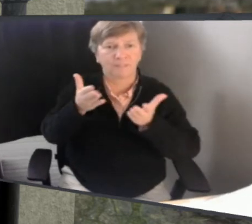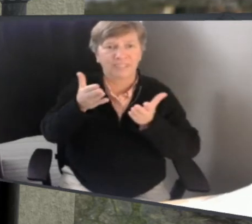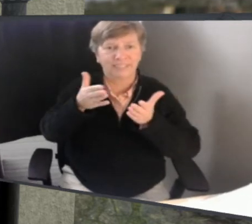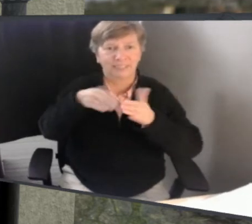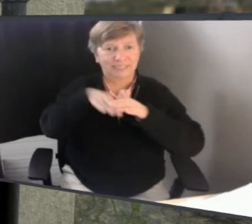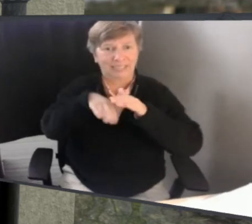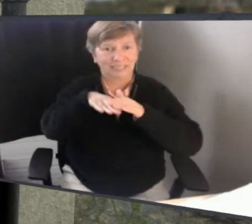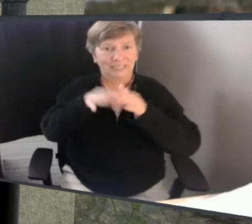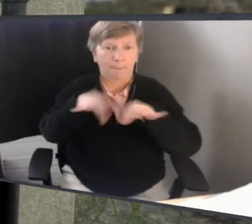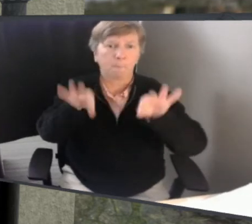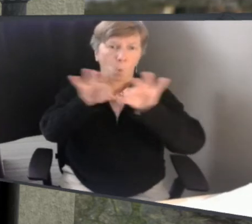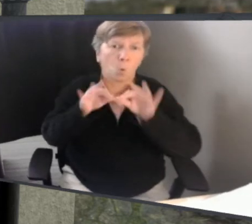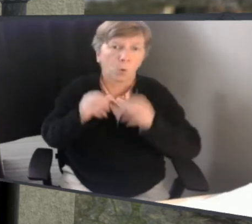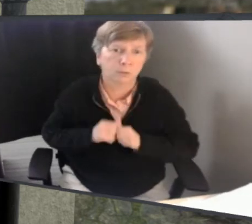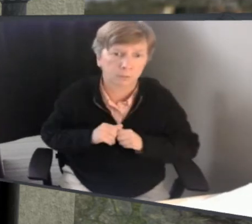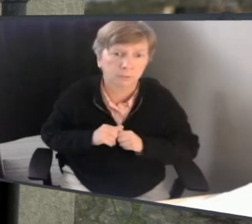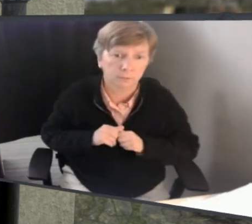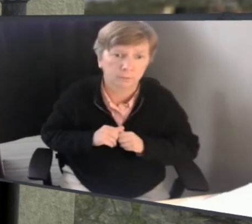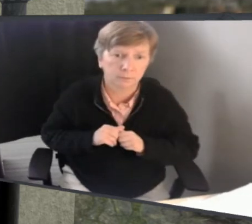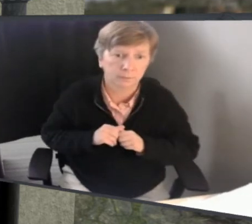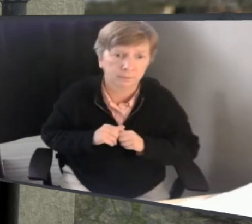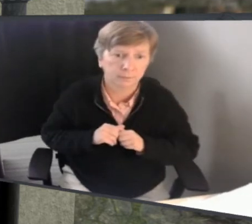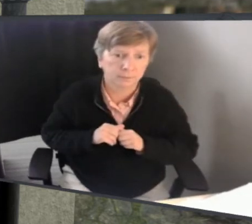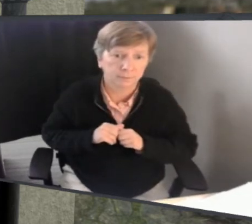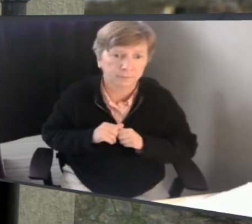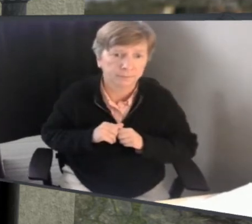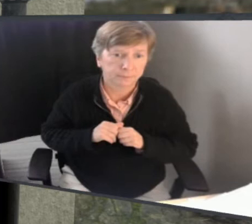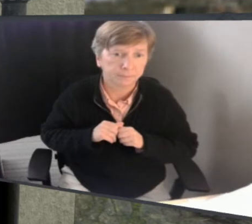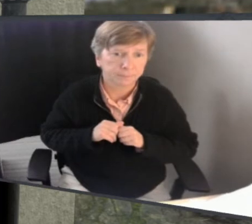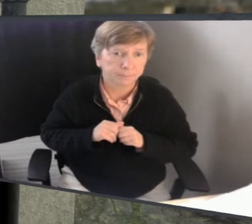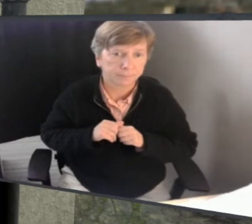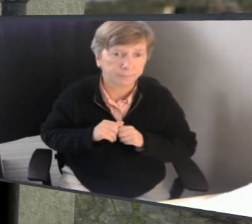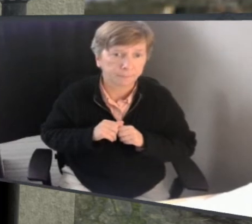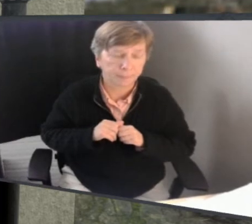And although it does take time, again, it goes back to the quality of service and the accessibility